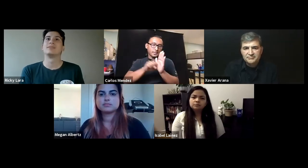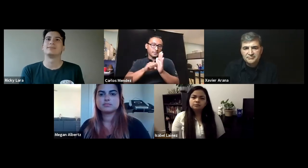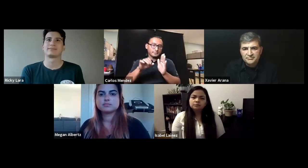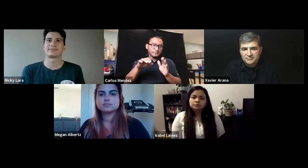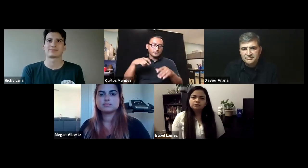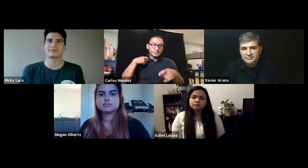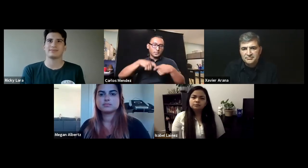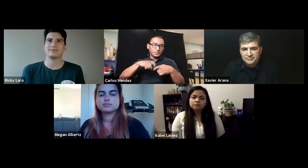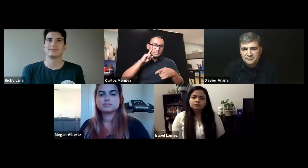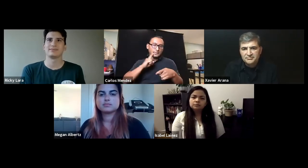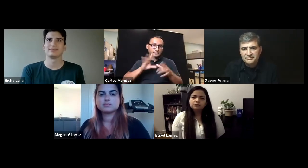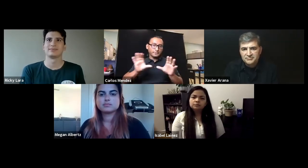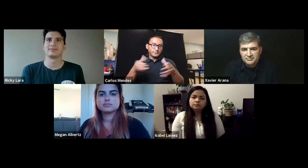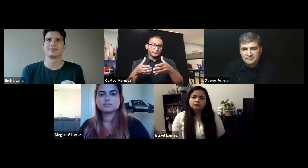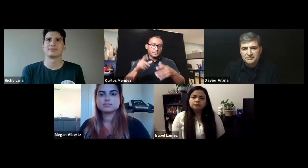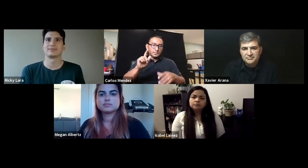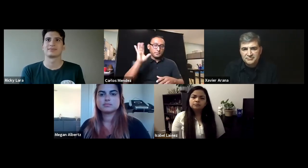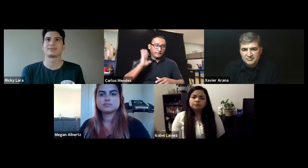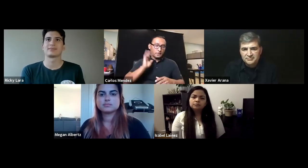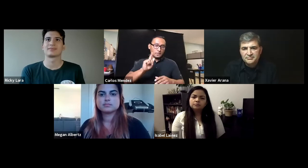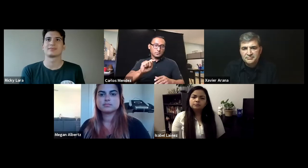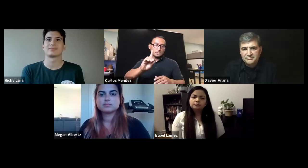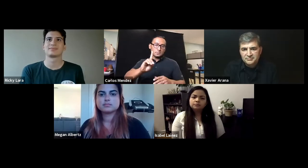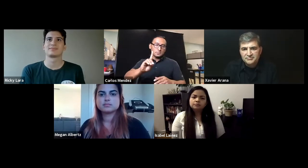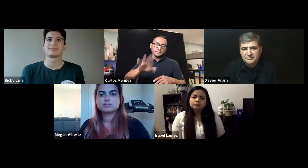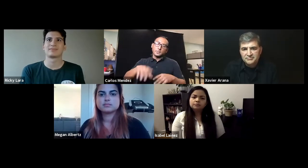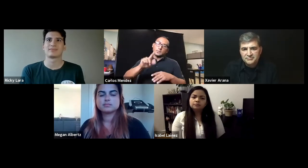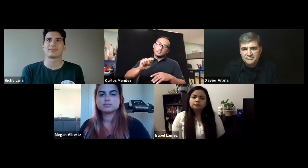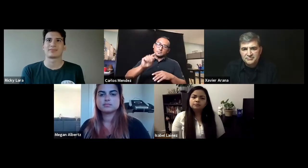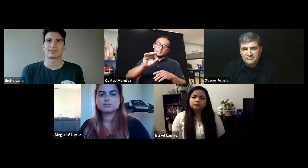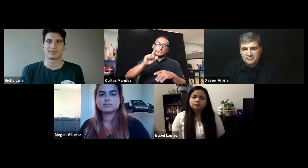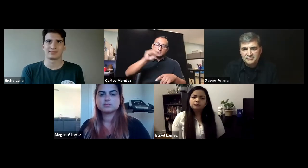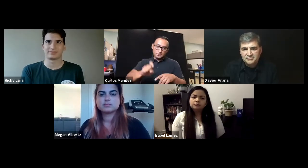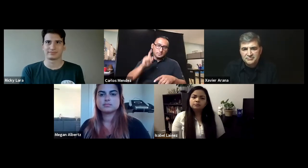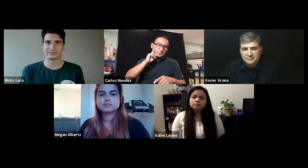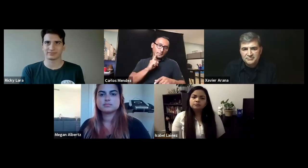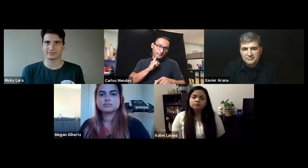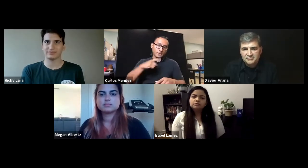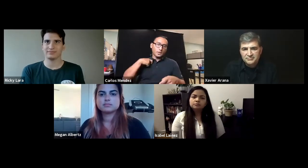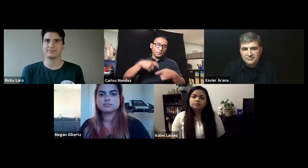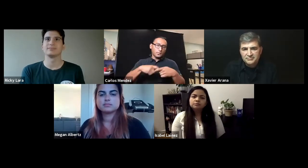Like me, I'm in Texas, and I speak, um...